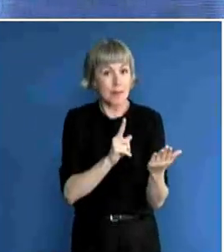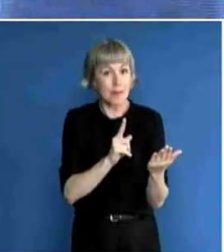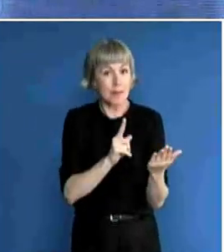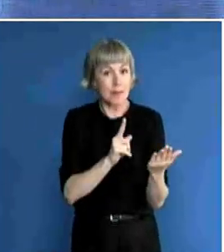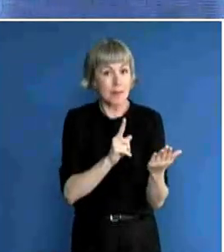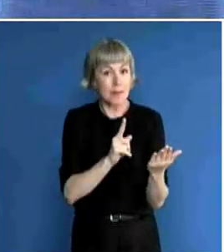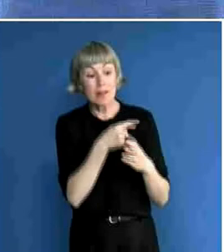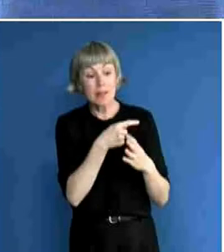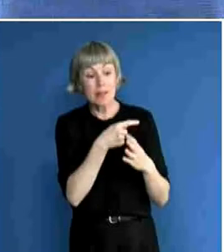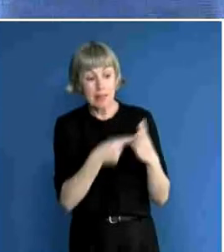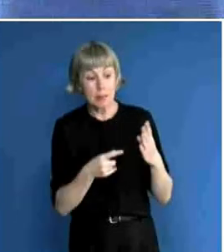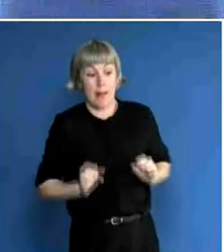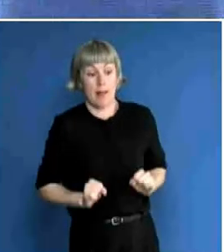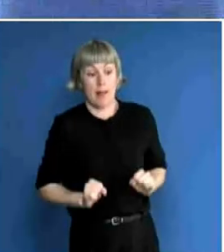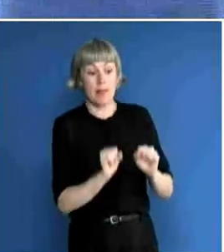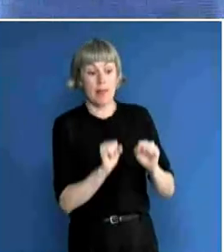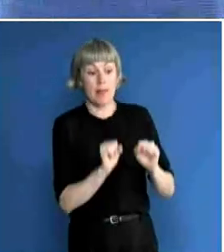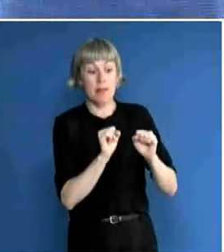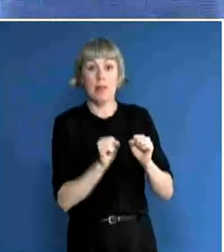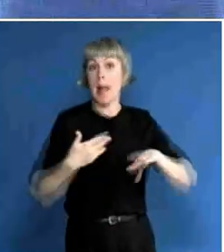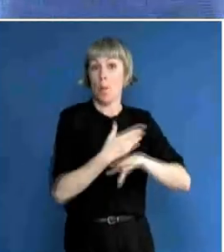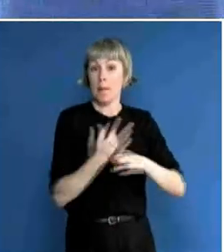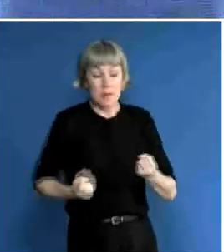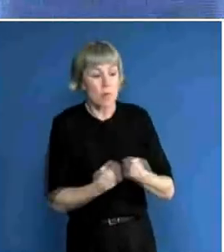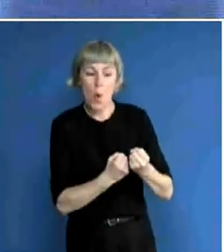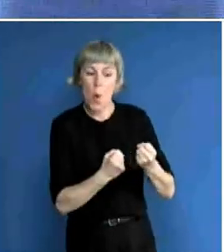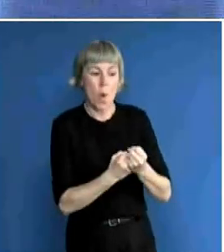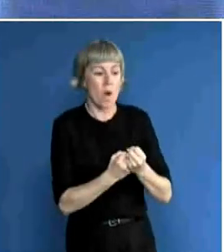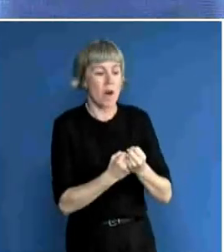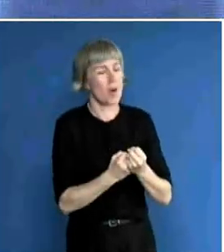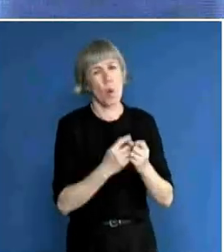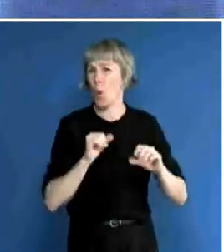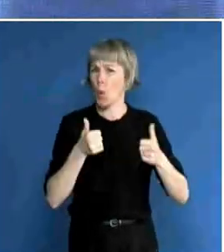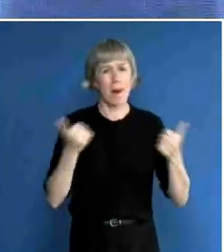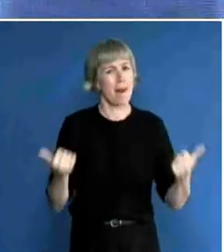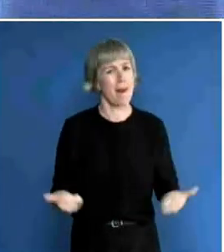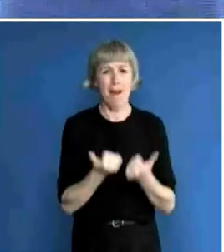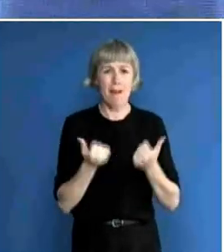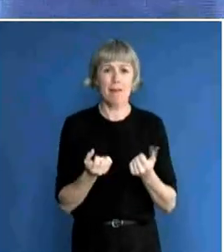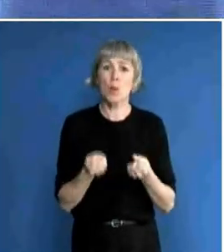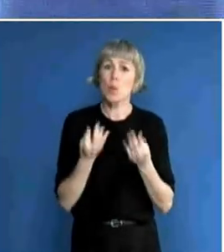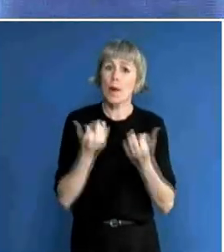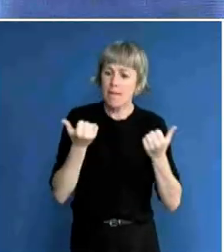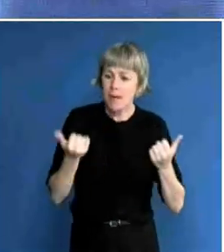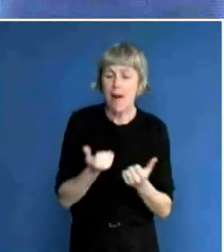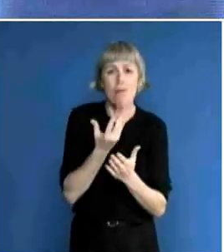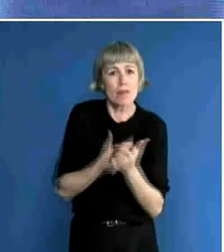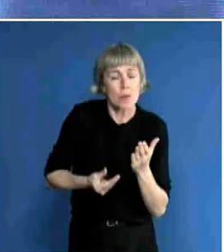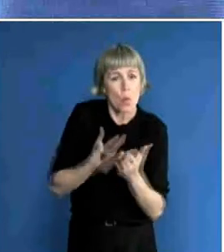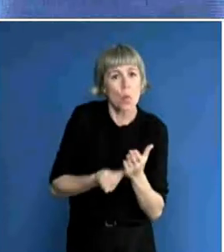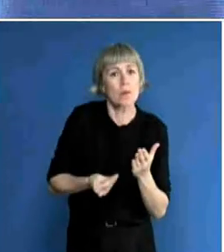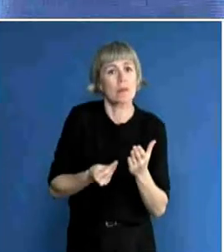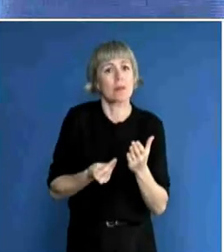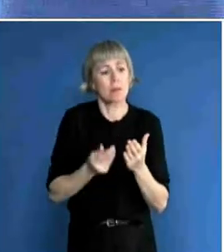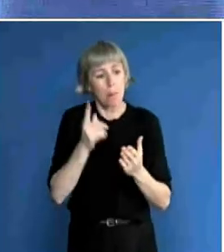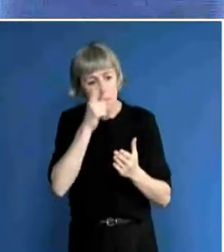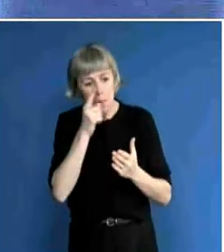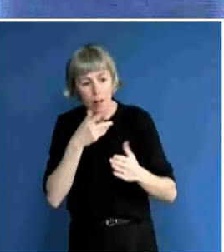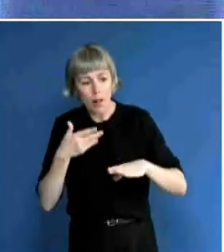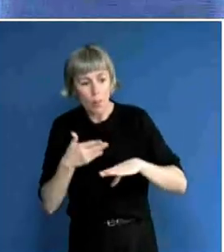underresourced, and preoccupied with compliance rather than meaningful outcomes." And, the Committee says: